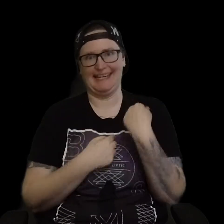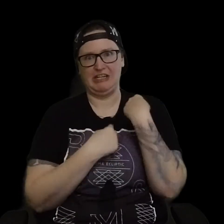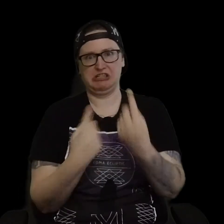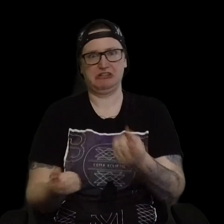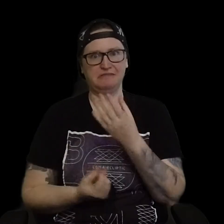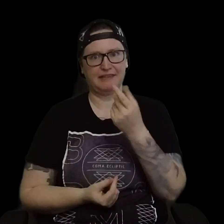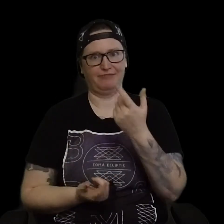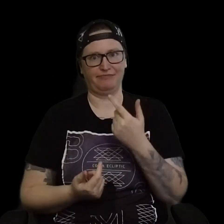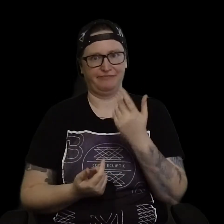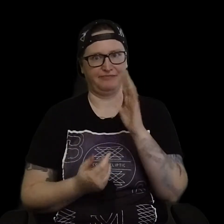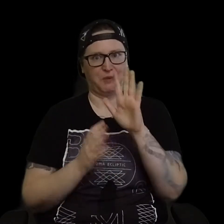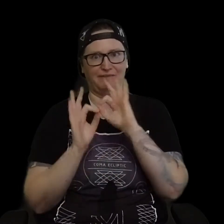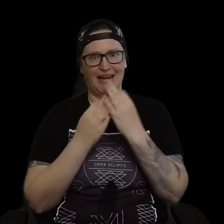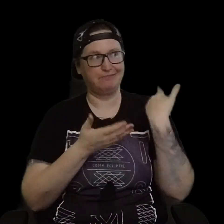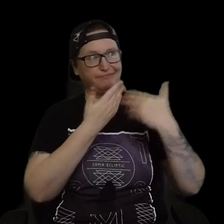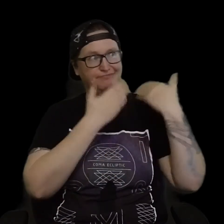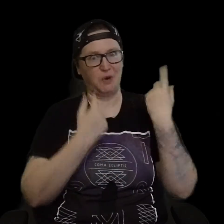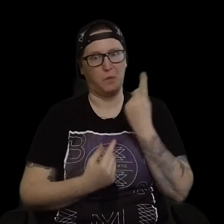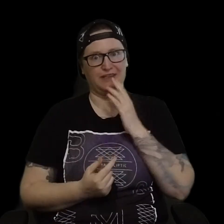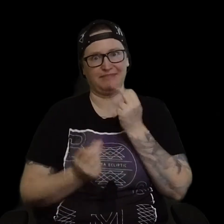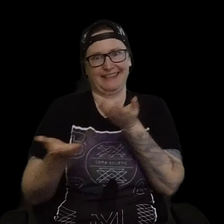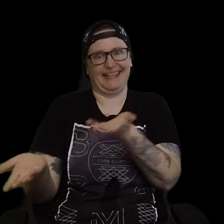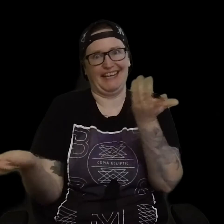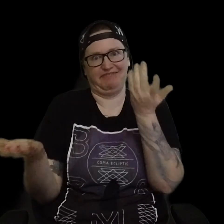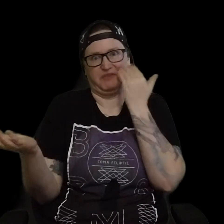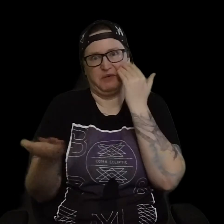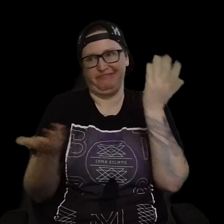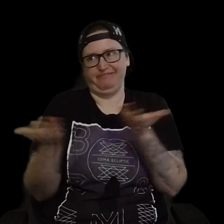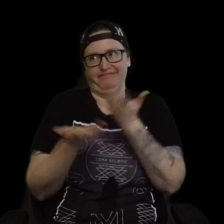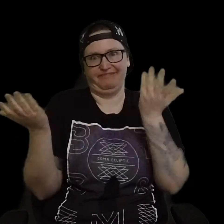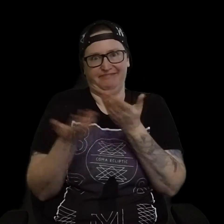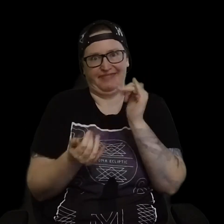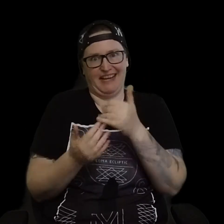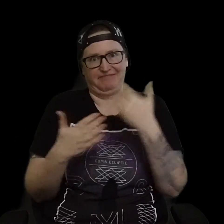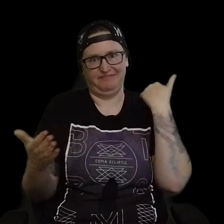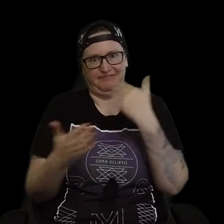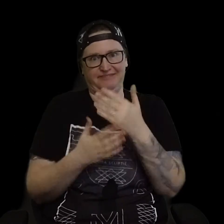the city's always been there and your family from generations have always been in the city everybody